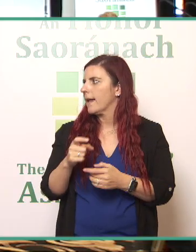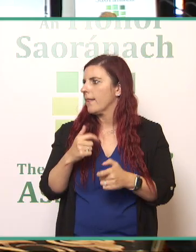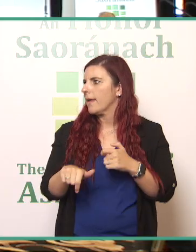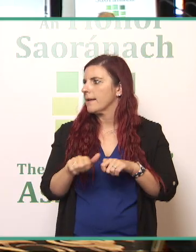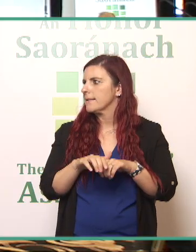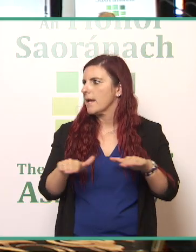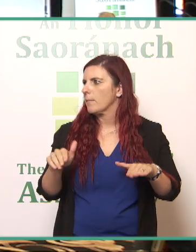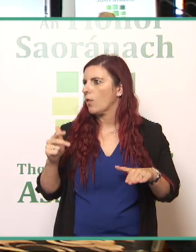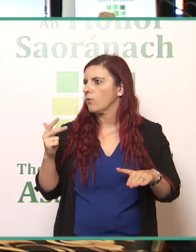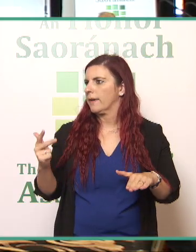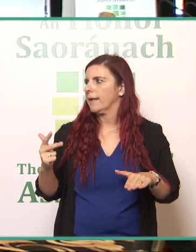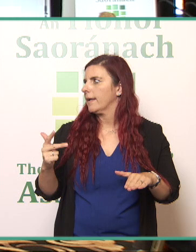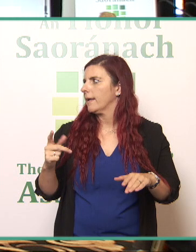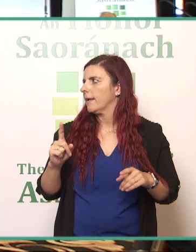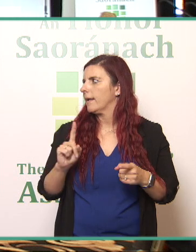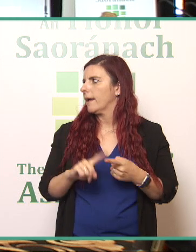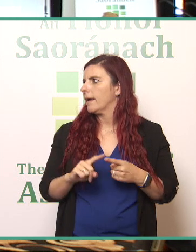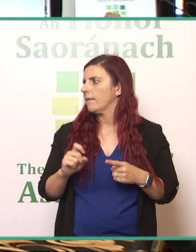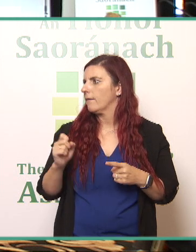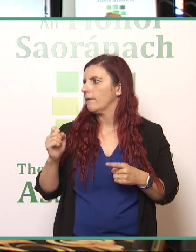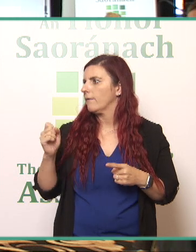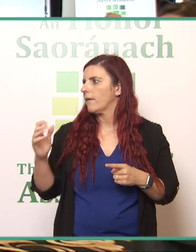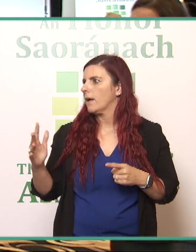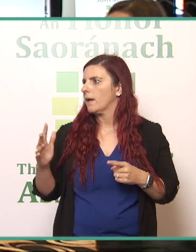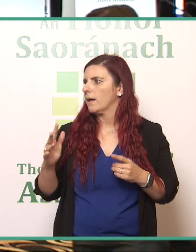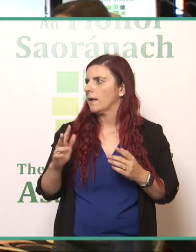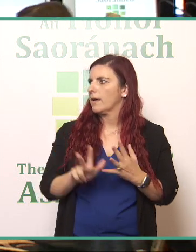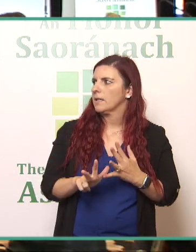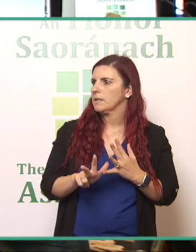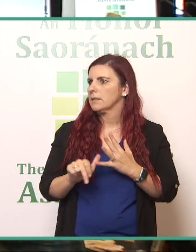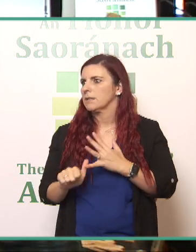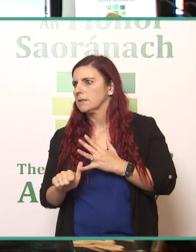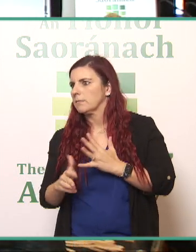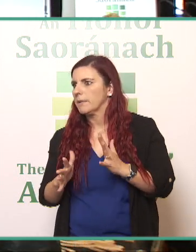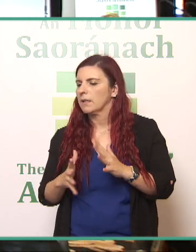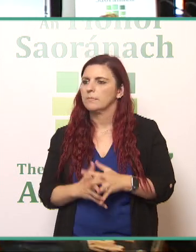they also have their hand up and we've got five maybe eight or six as well maybe.